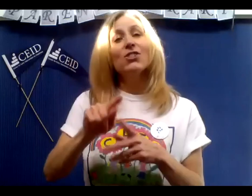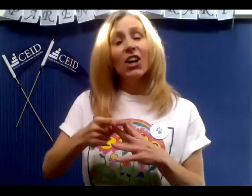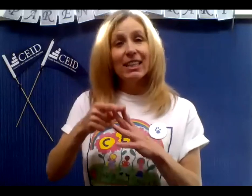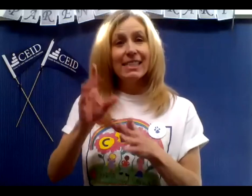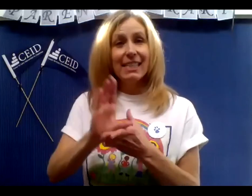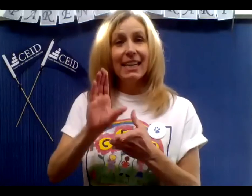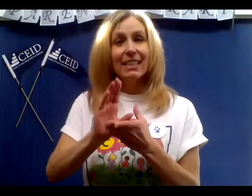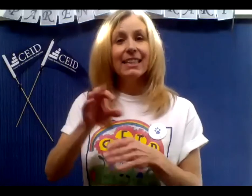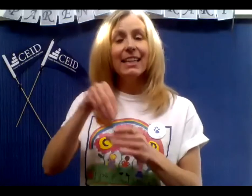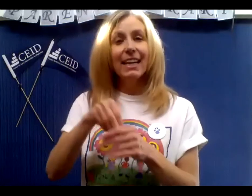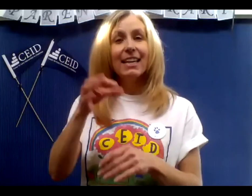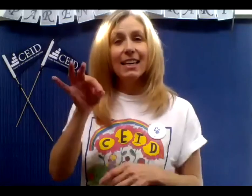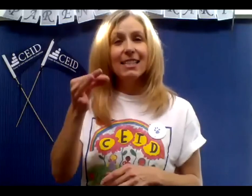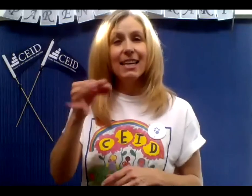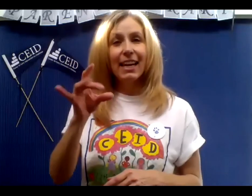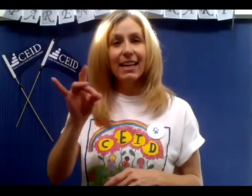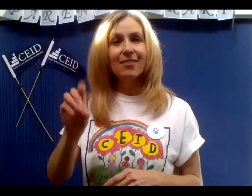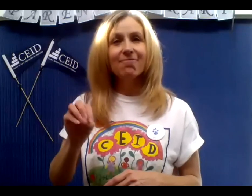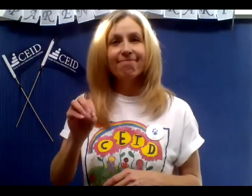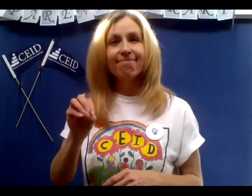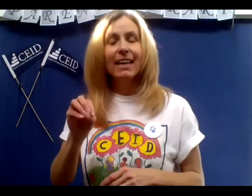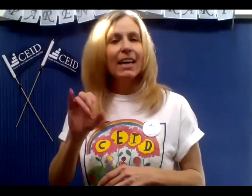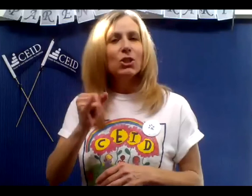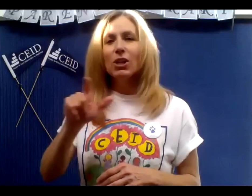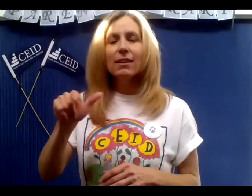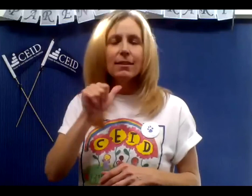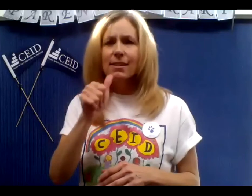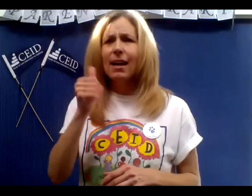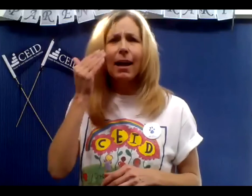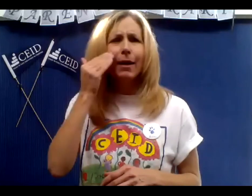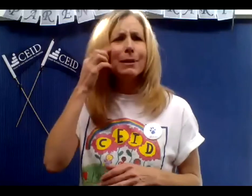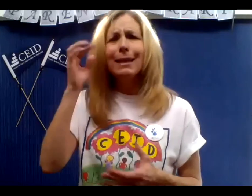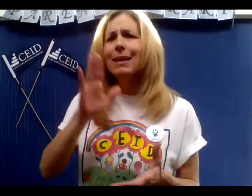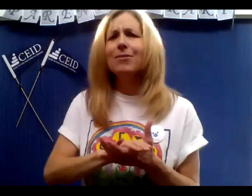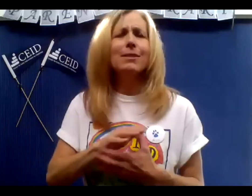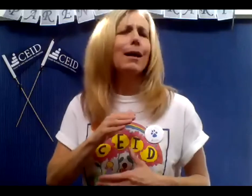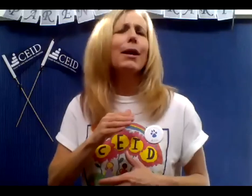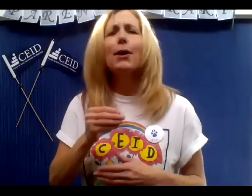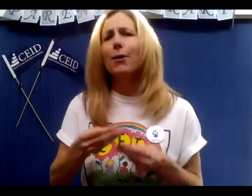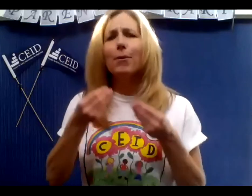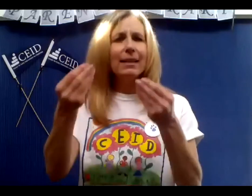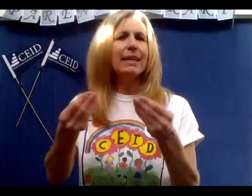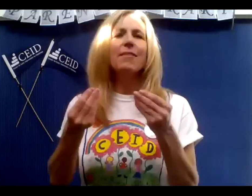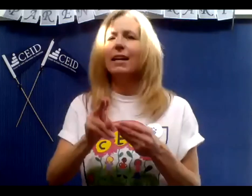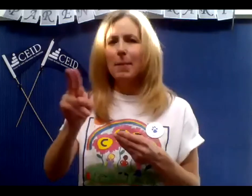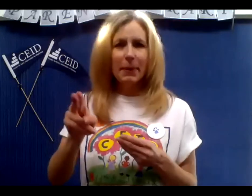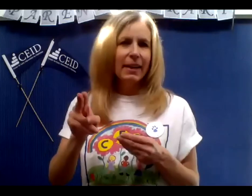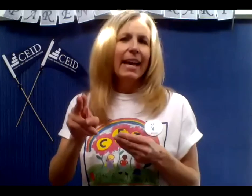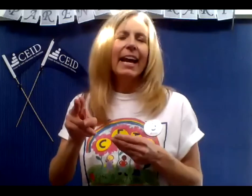started CEID in 1980. Jill does not believe, does not know in giving up.